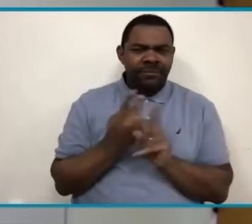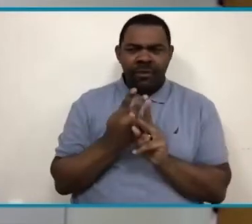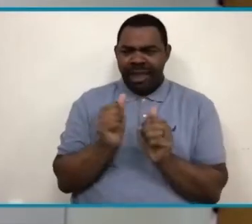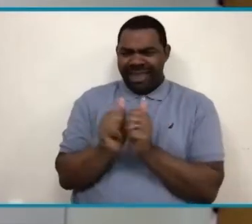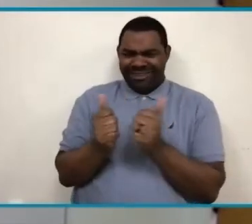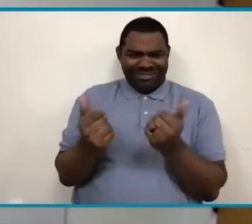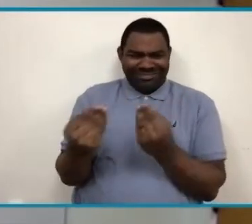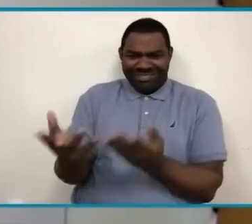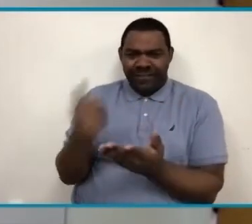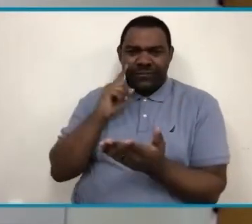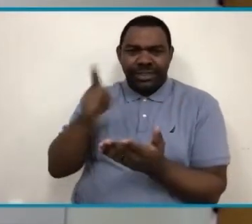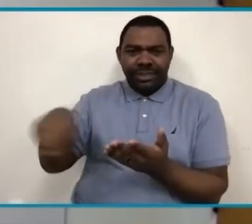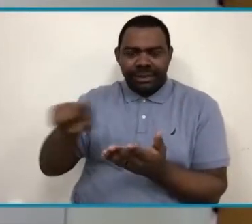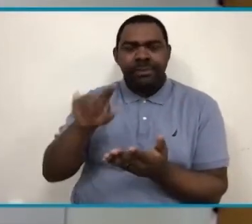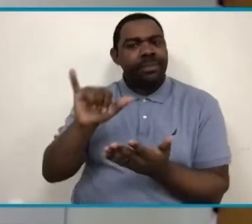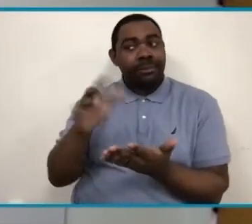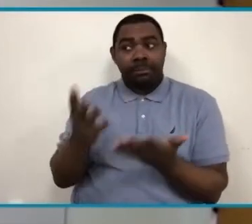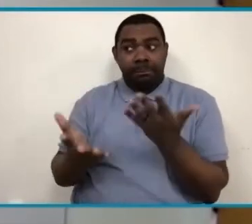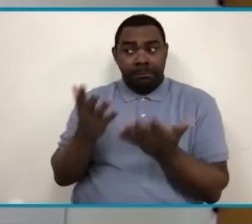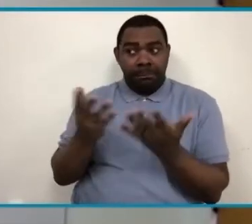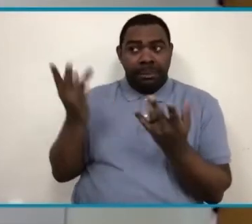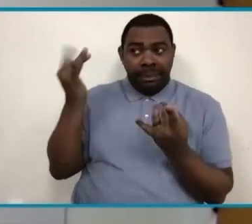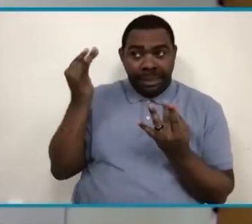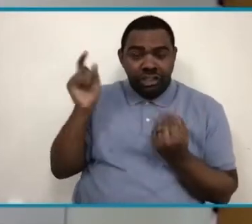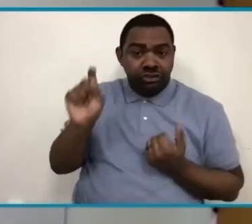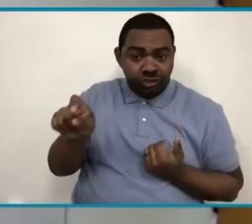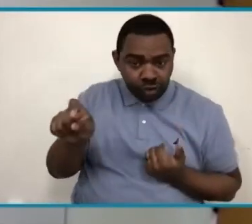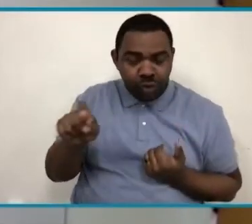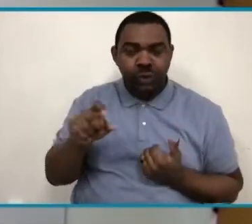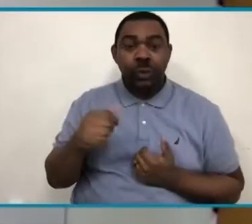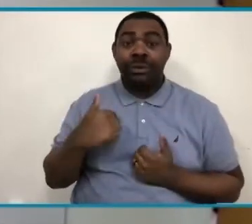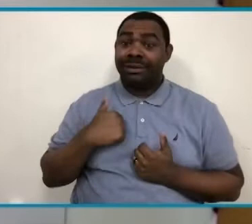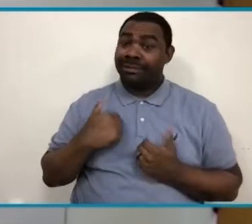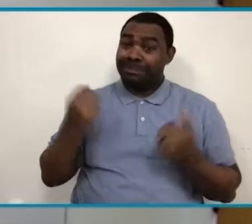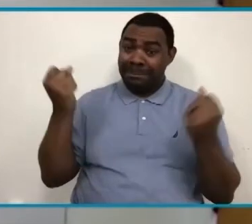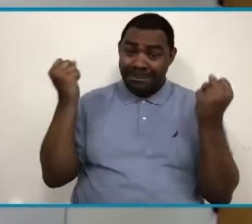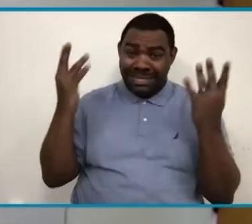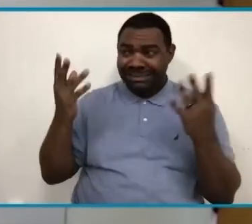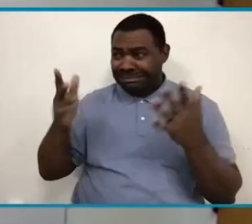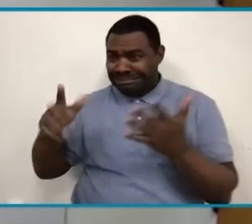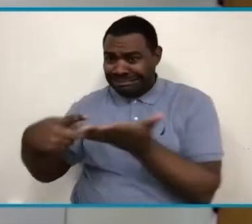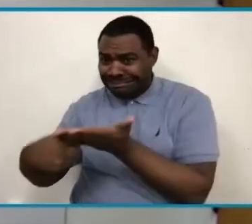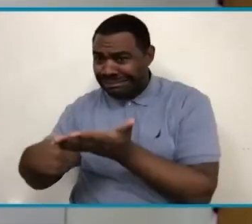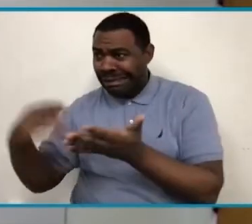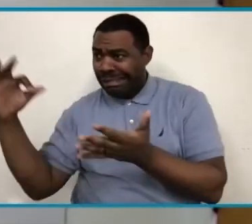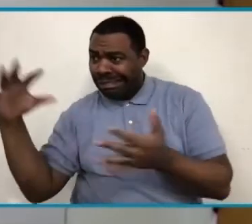So we had a many different brainstorming meetings to talk about this and how we would